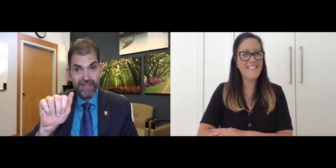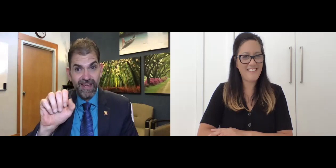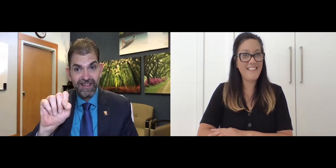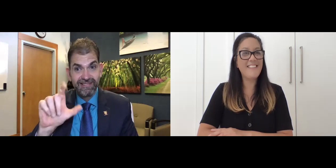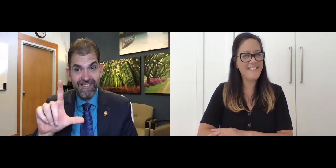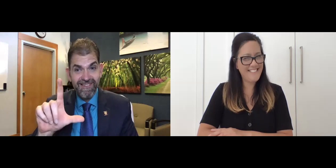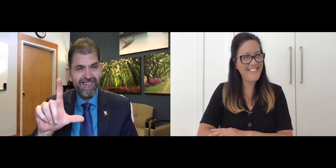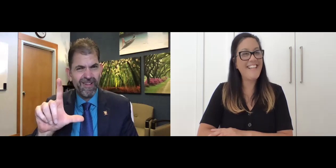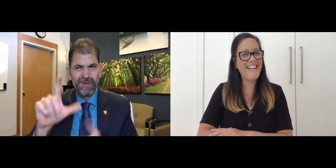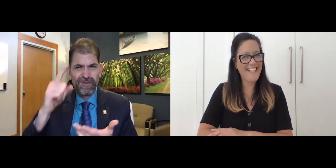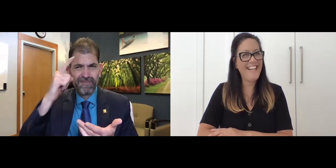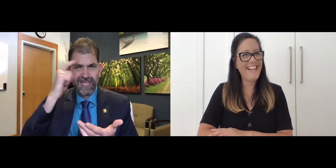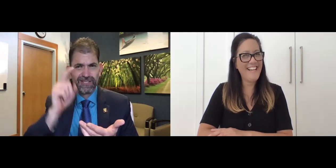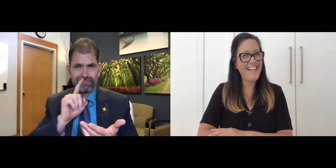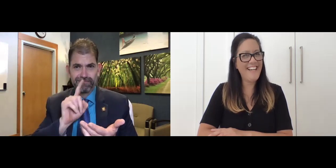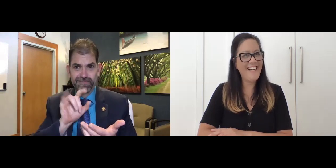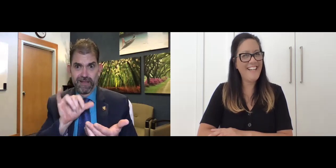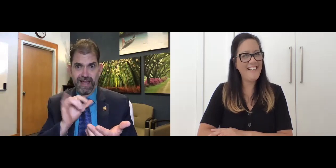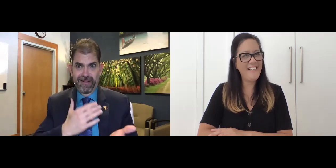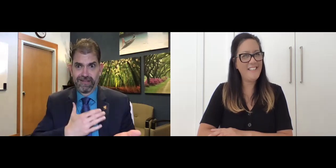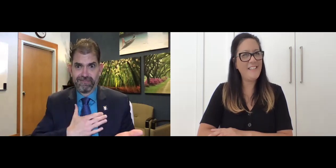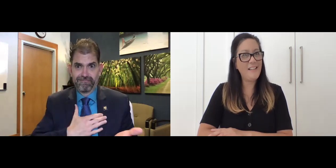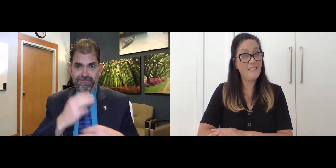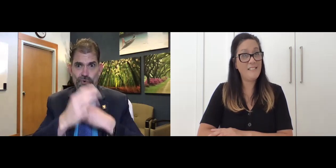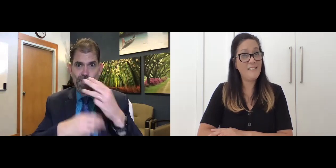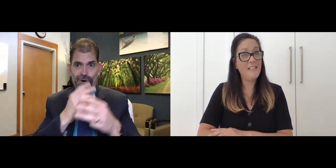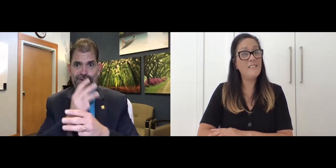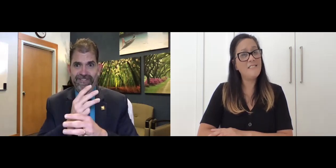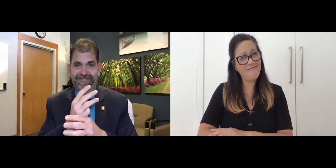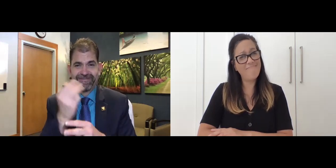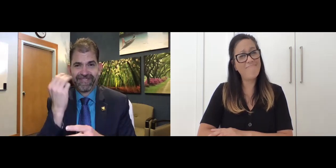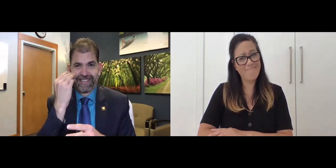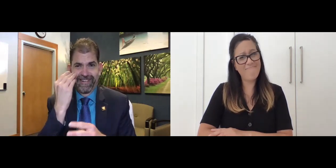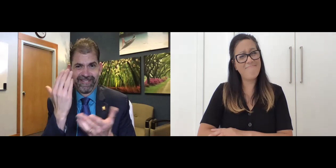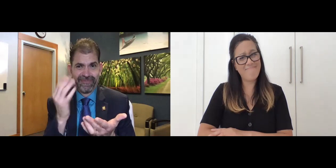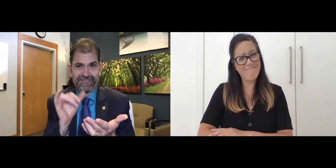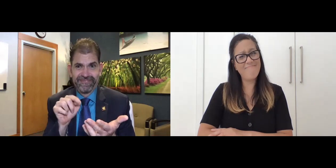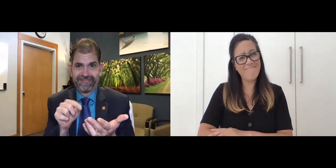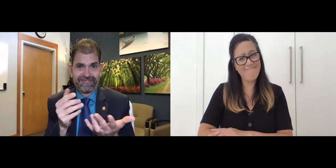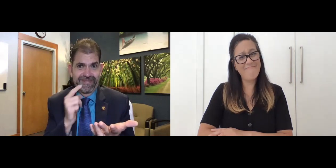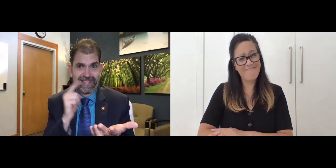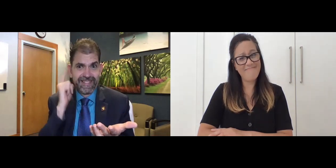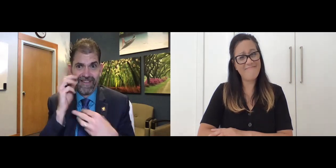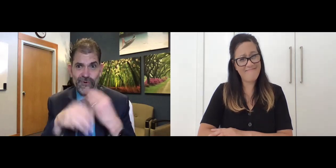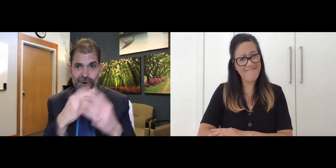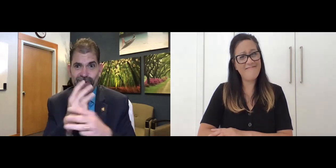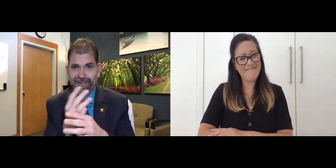really drawn to American Sign Language because that was my world.